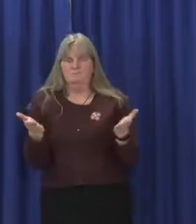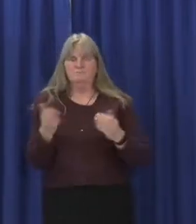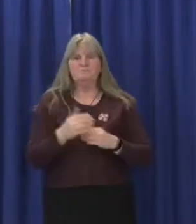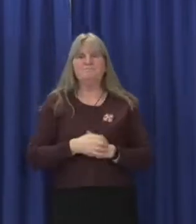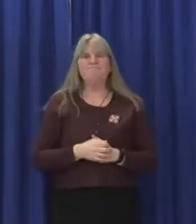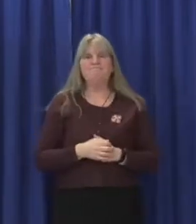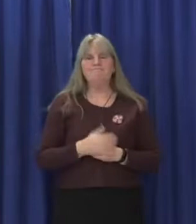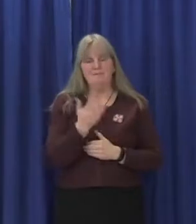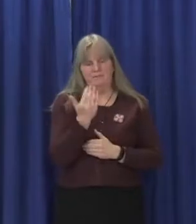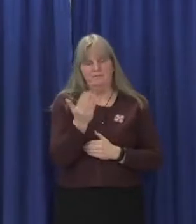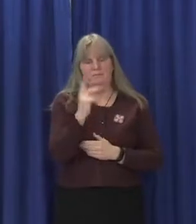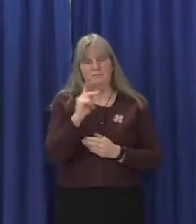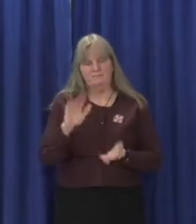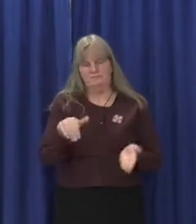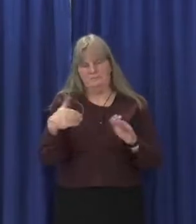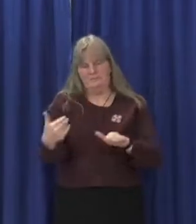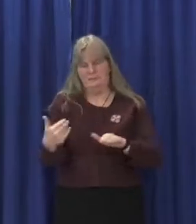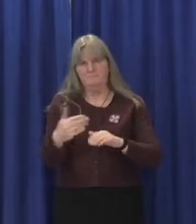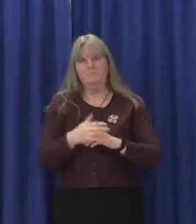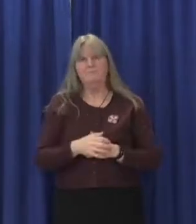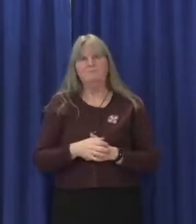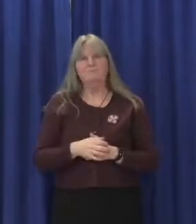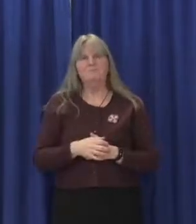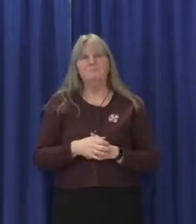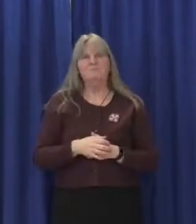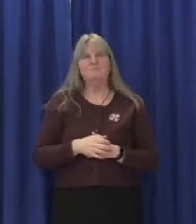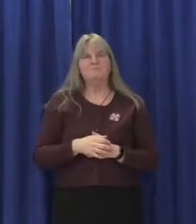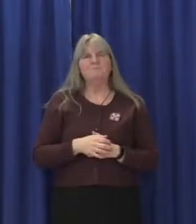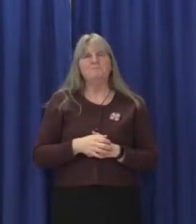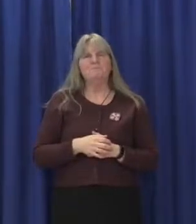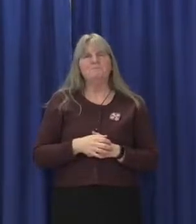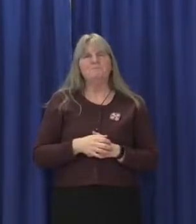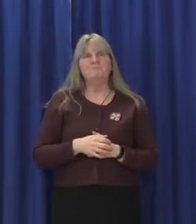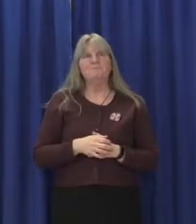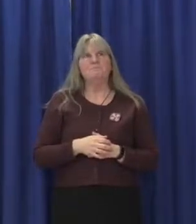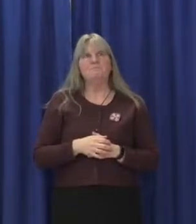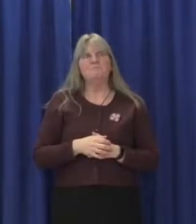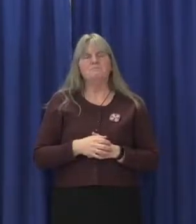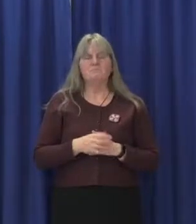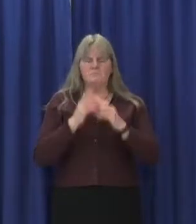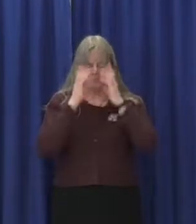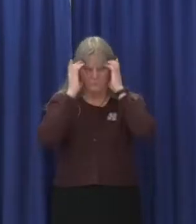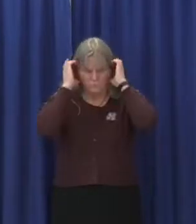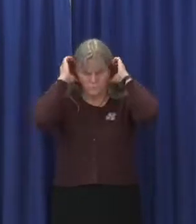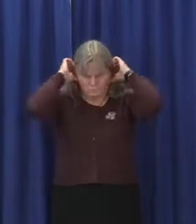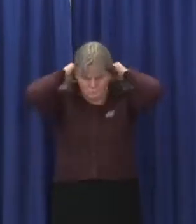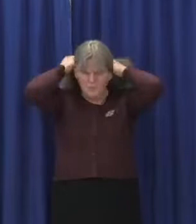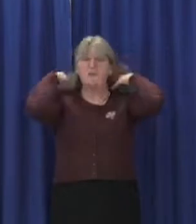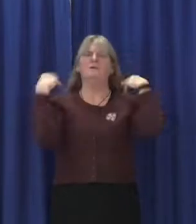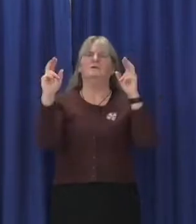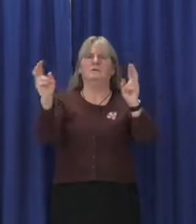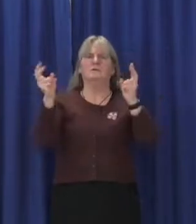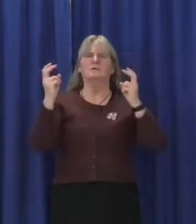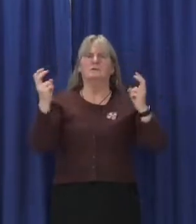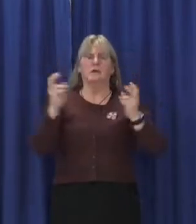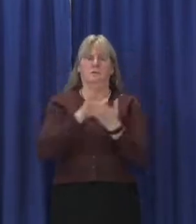15 Yukoners have died. I'd like to move on now to schools, and our recent shift in approach for exposures